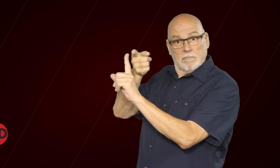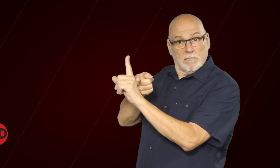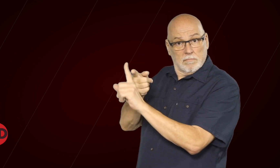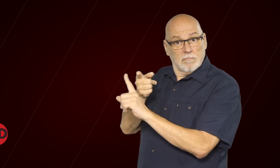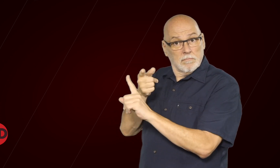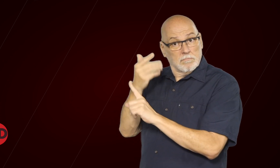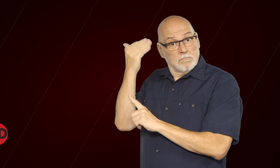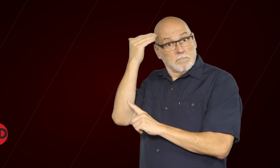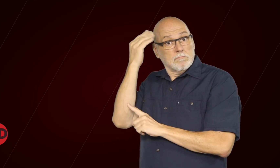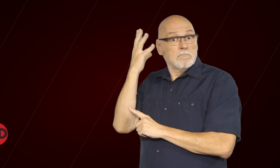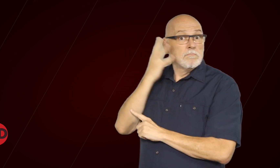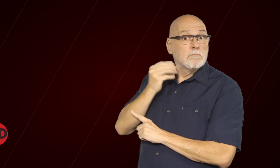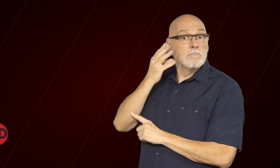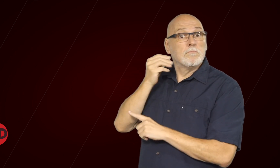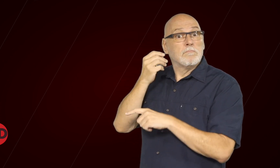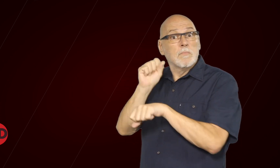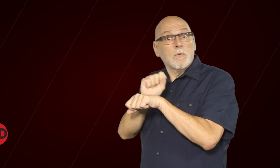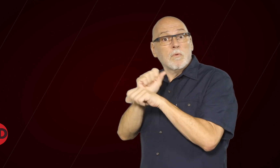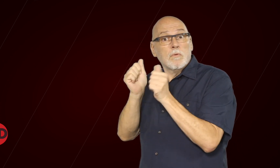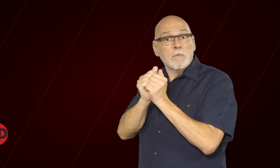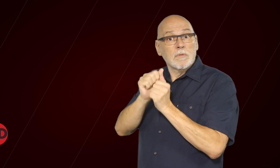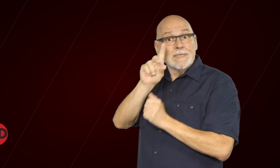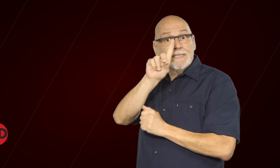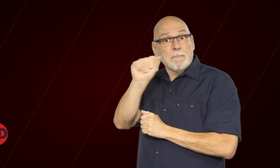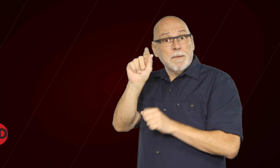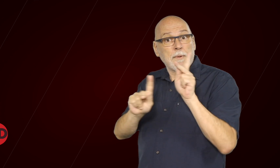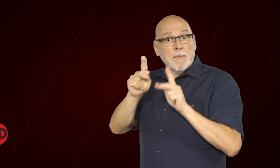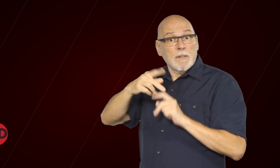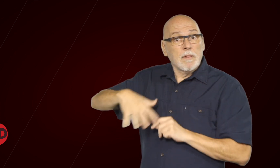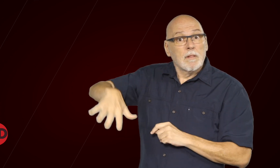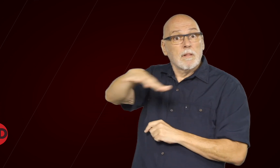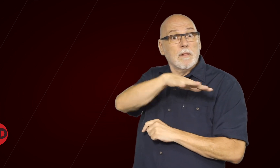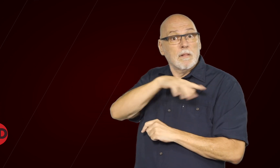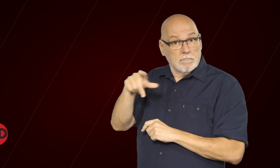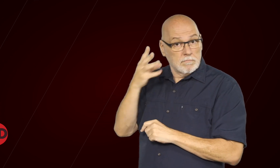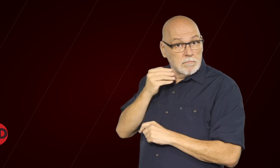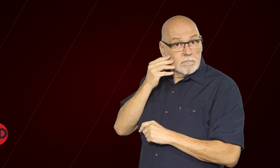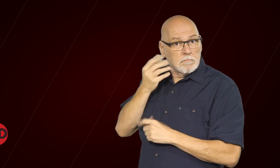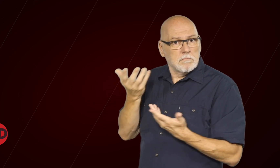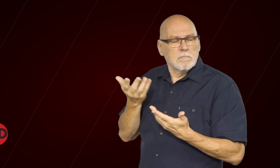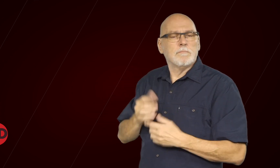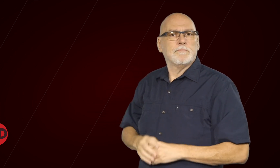any experience working with people with disabilities?